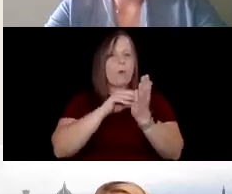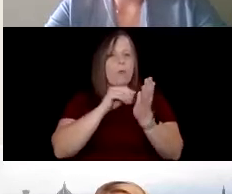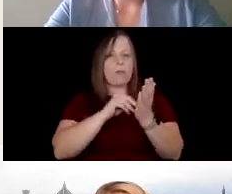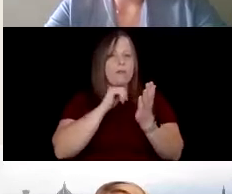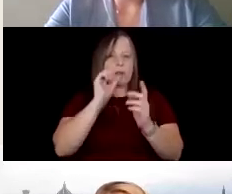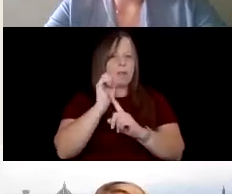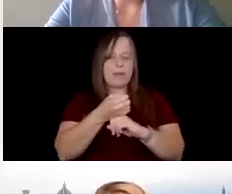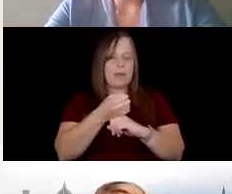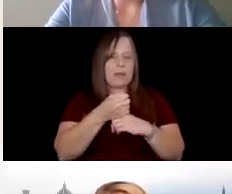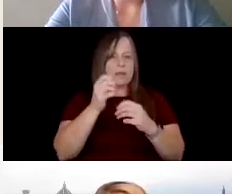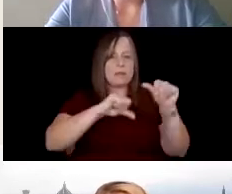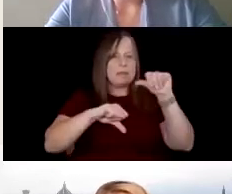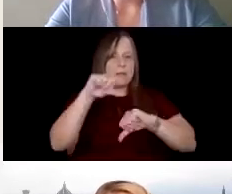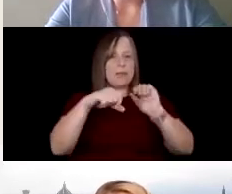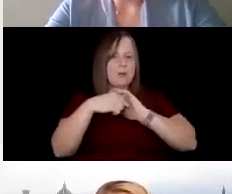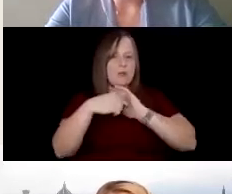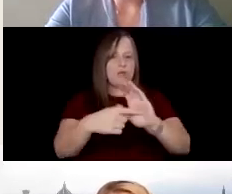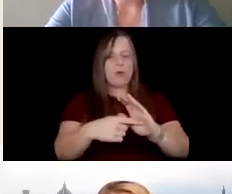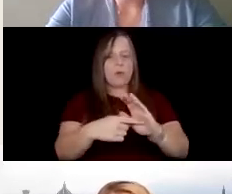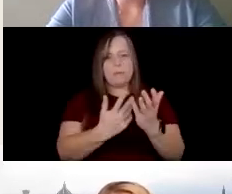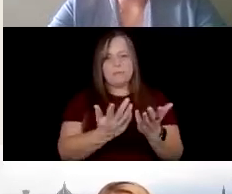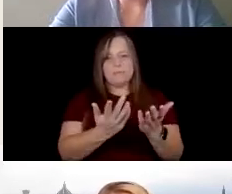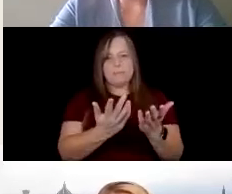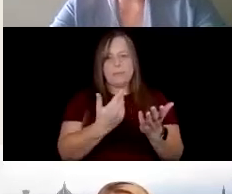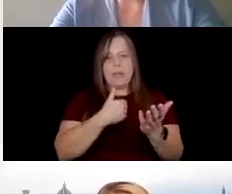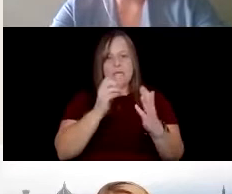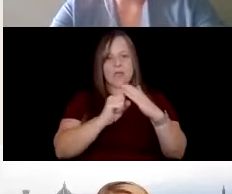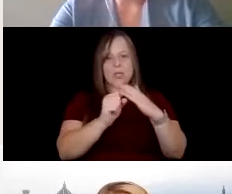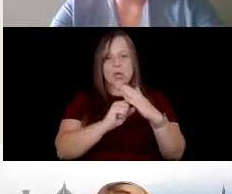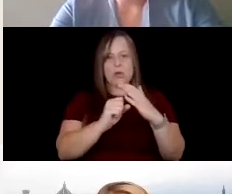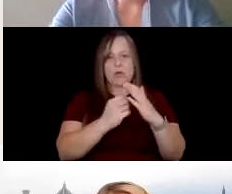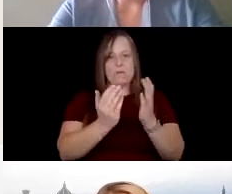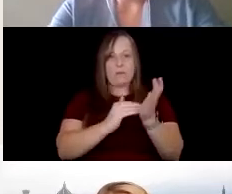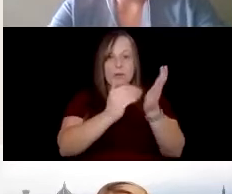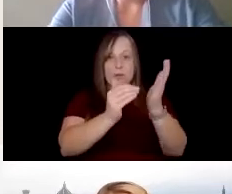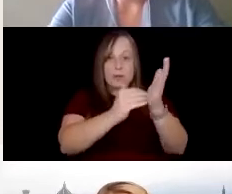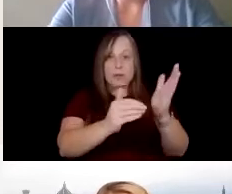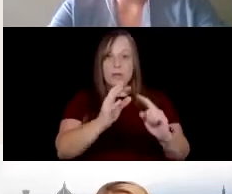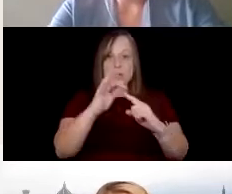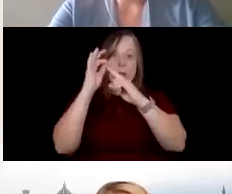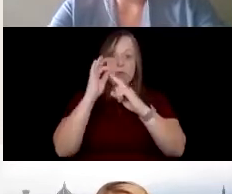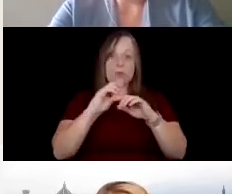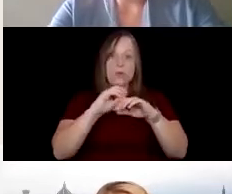That the science is showing that having a concussion, and especially having repeat concussions, does cause long-term damage.